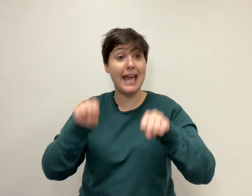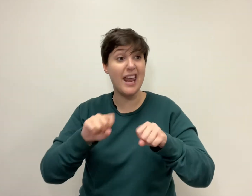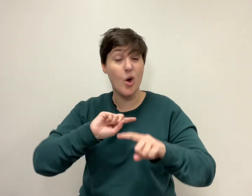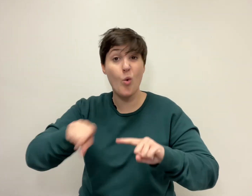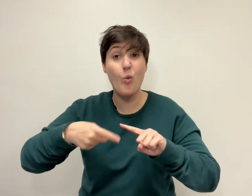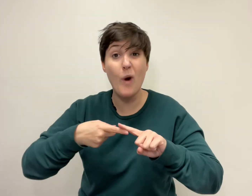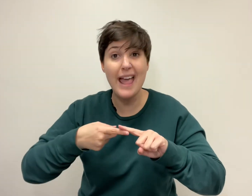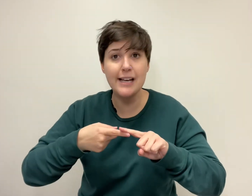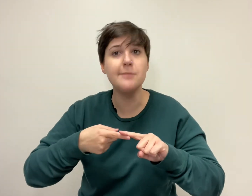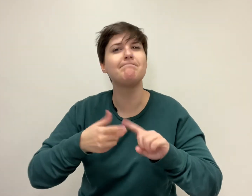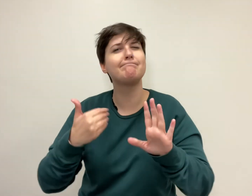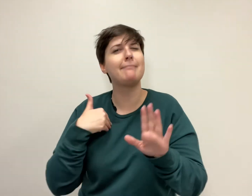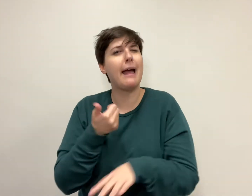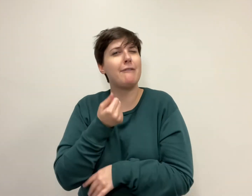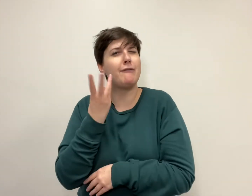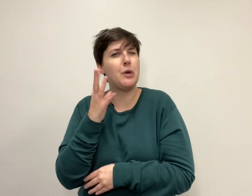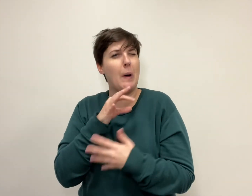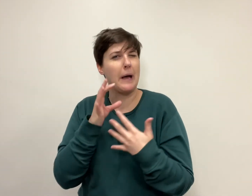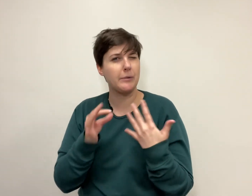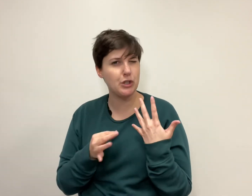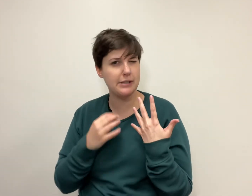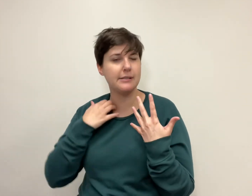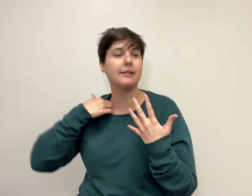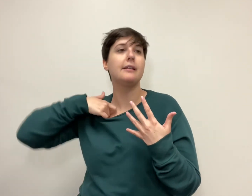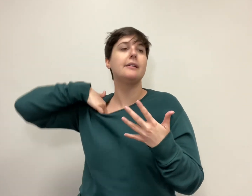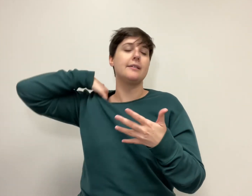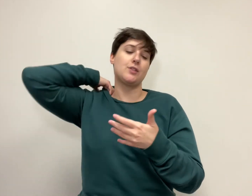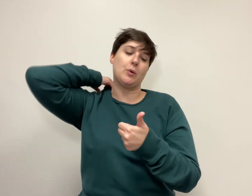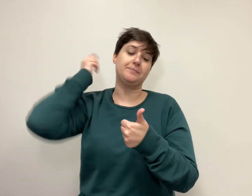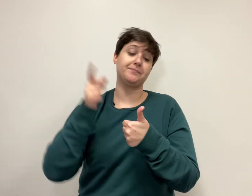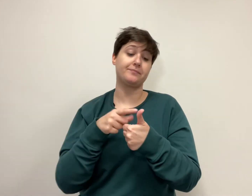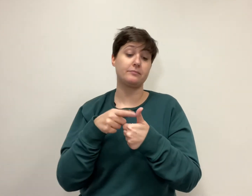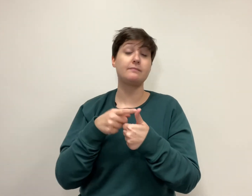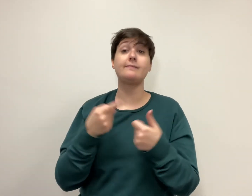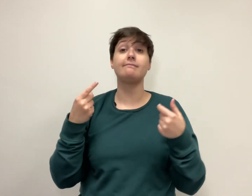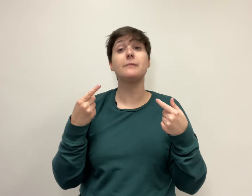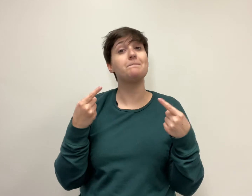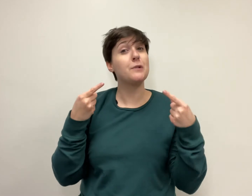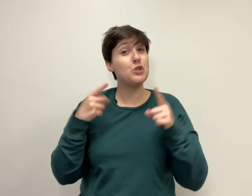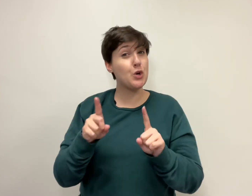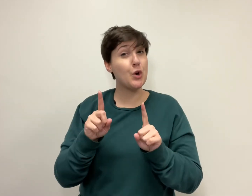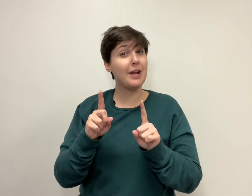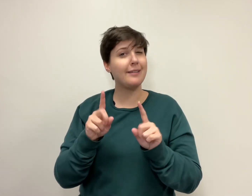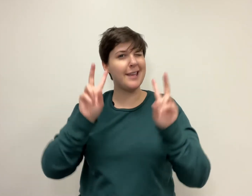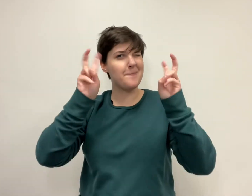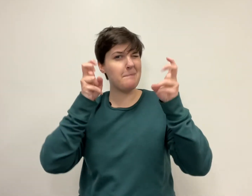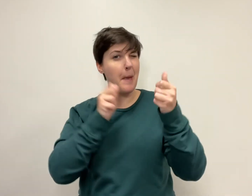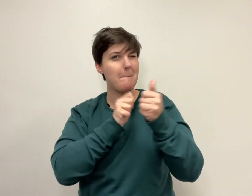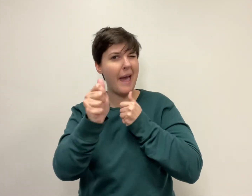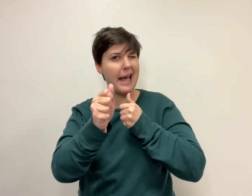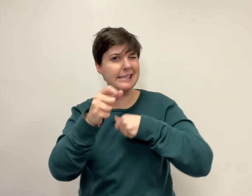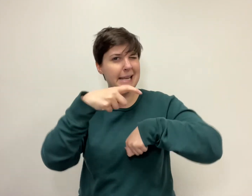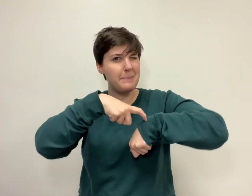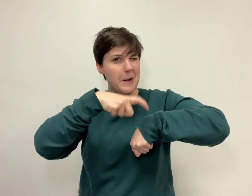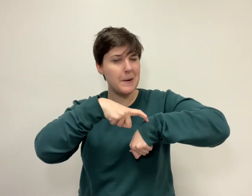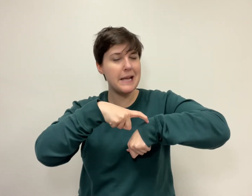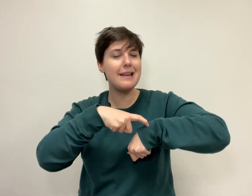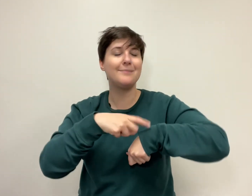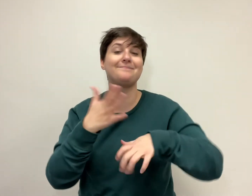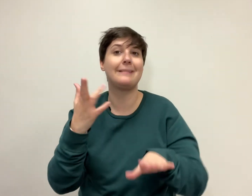today to play the game. Now you have a few options of when. You can play during passing periods,